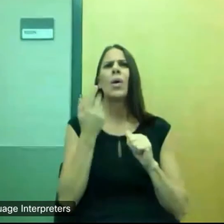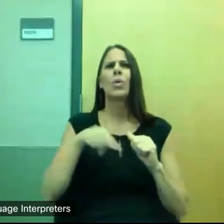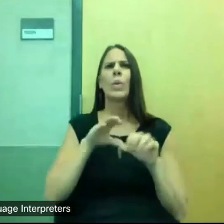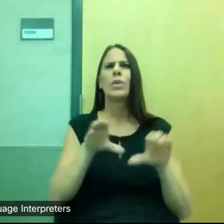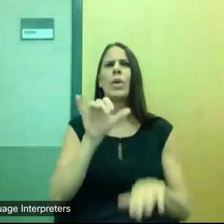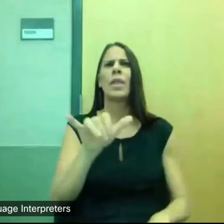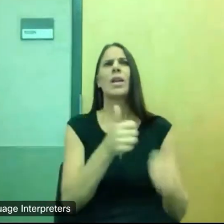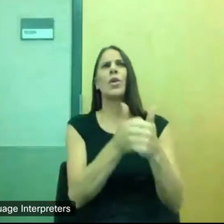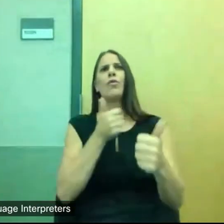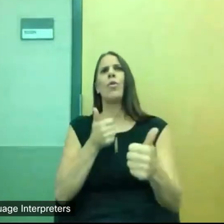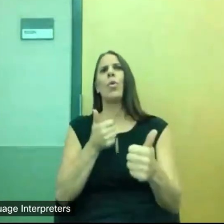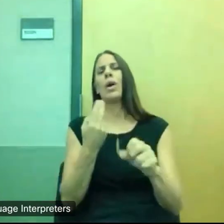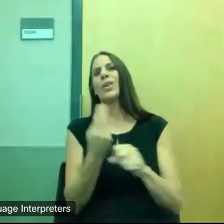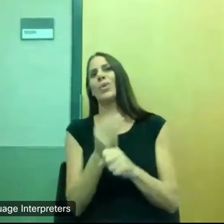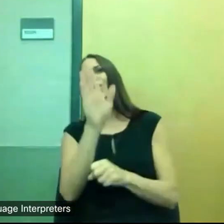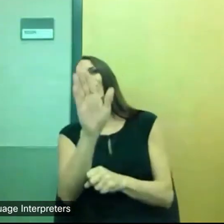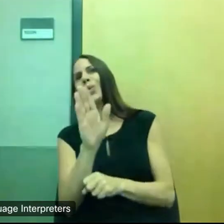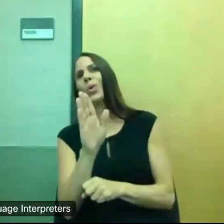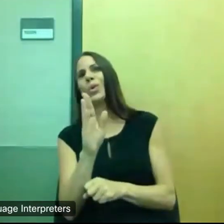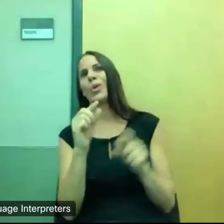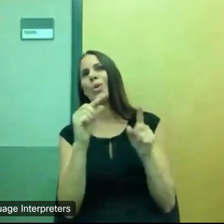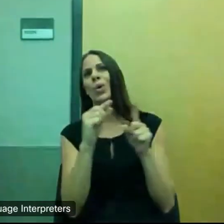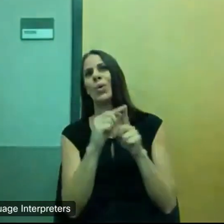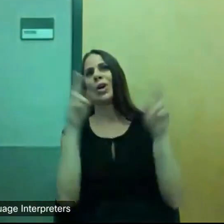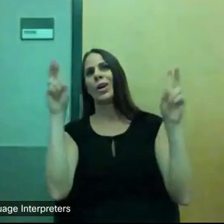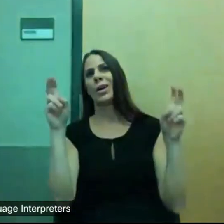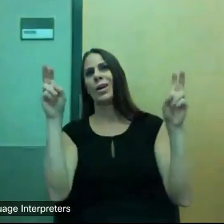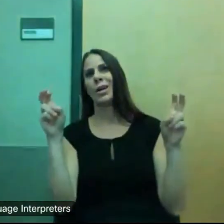To use your words again, Clint, that, you know, X has moved on, you know, we're gonna